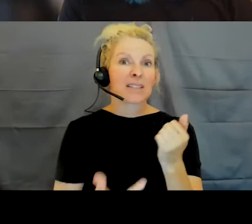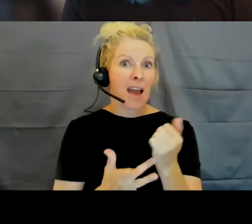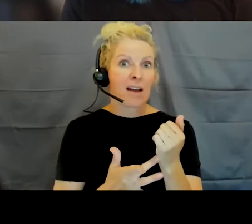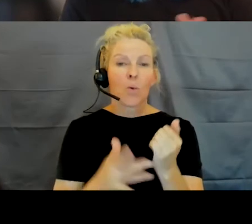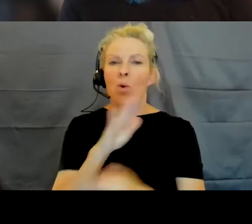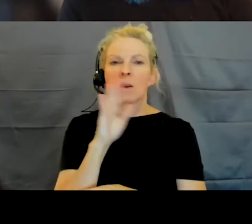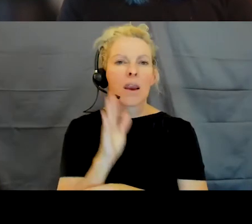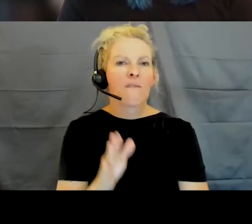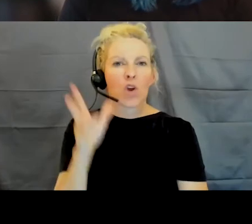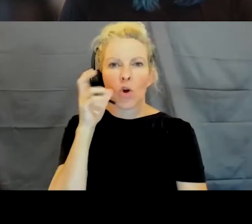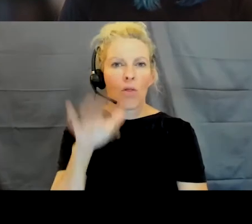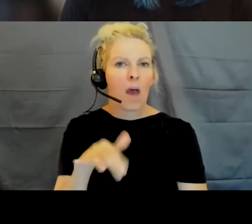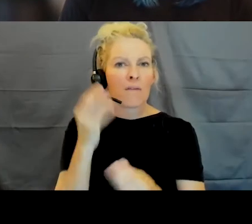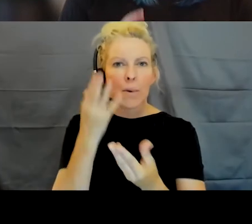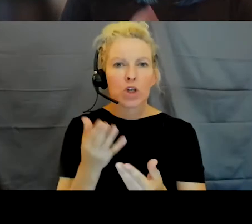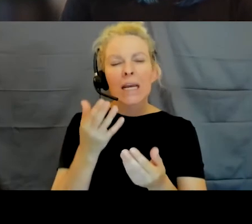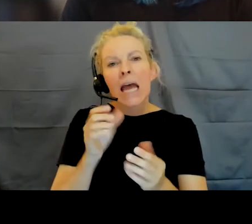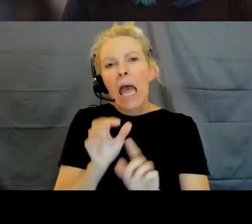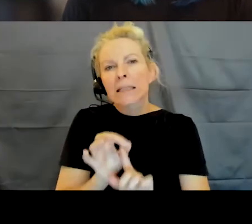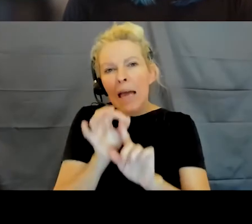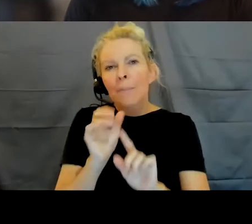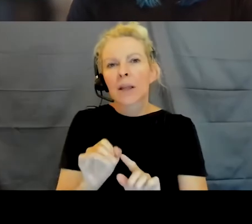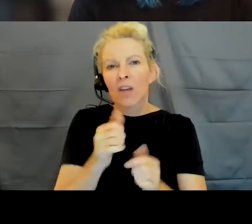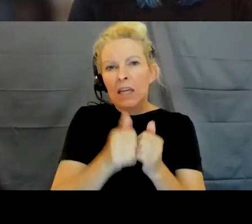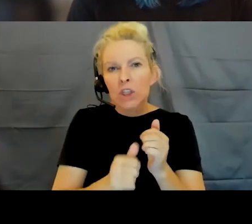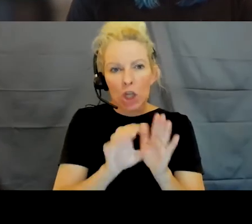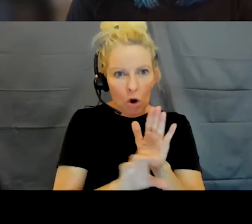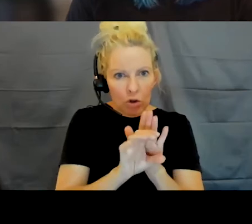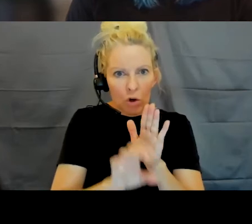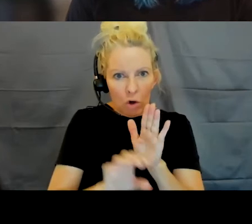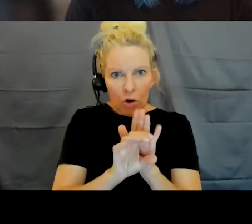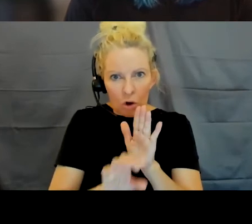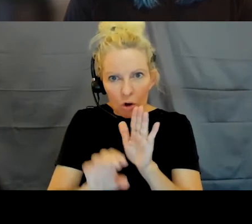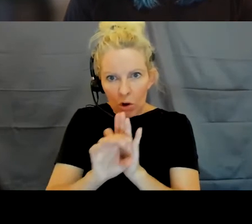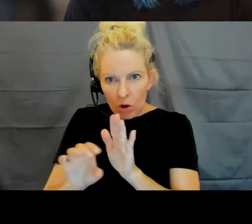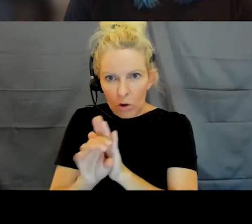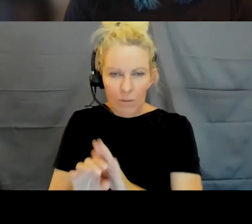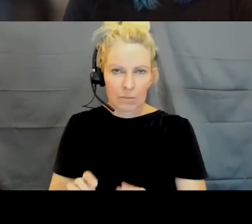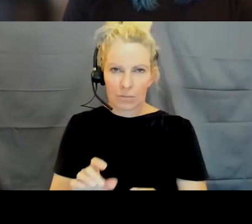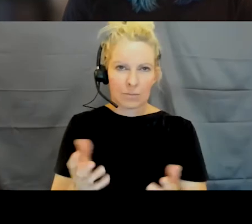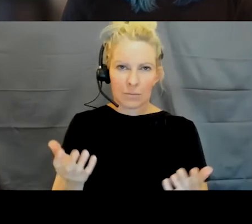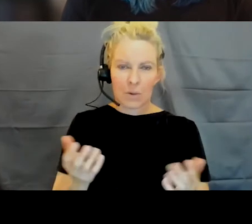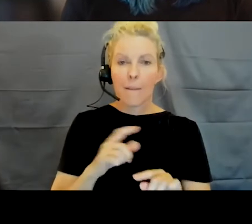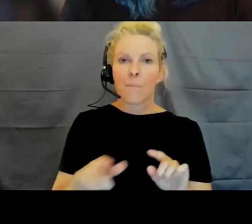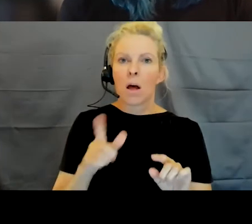by character. When they focus on that button, they will not hear "submit" as the name of that button.